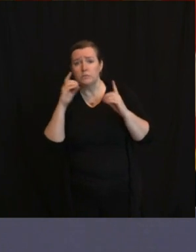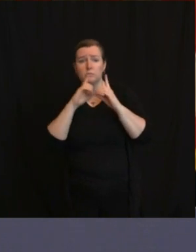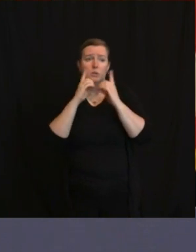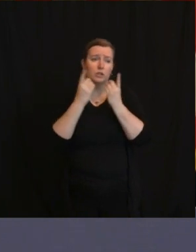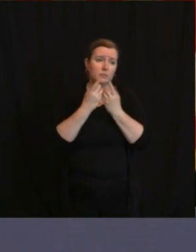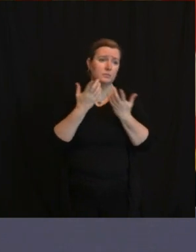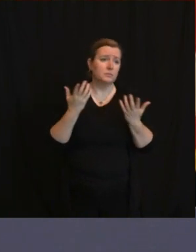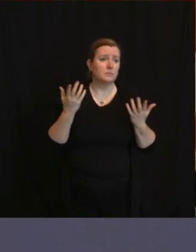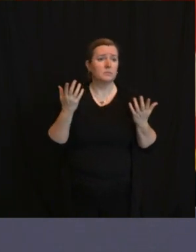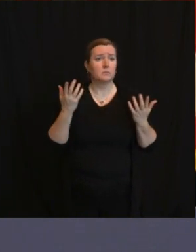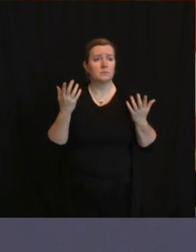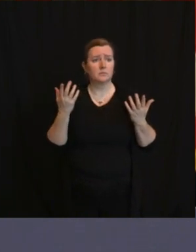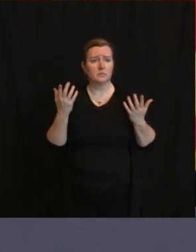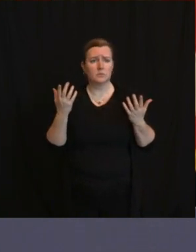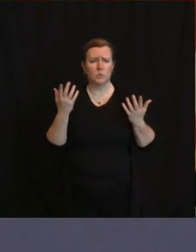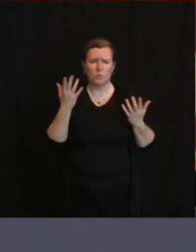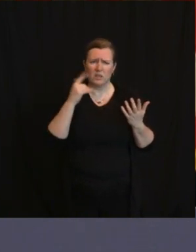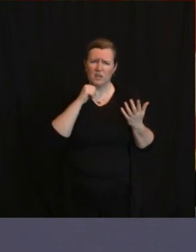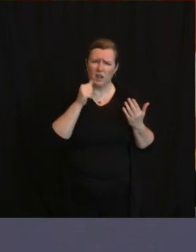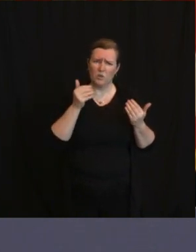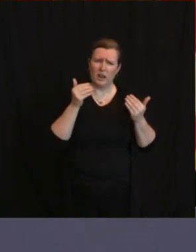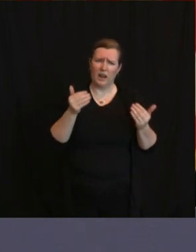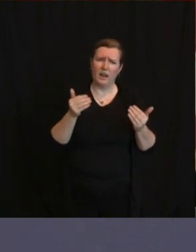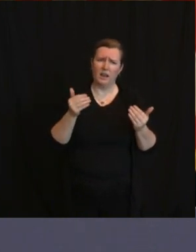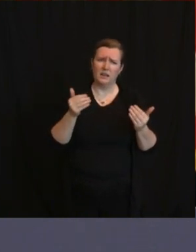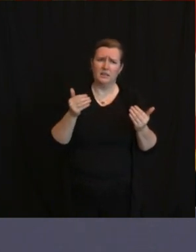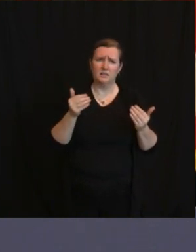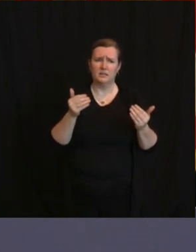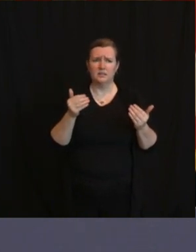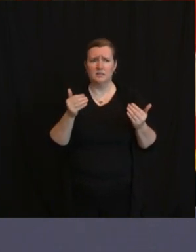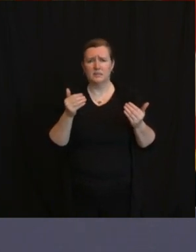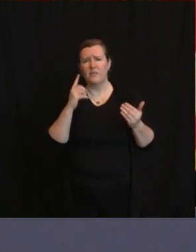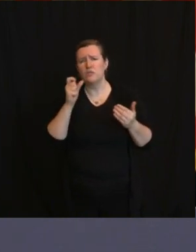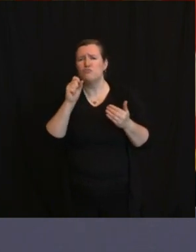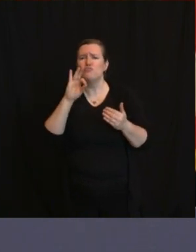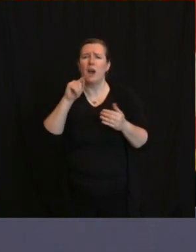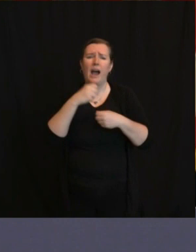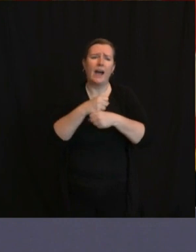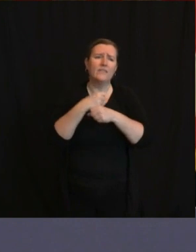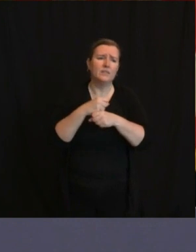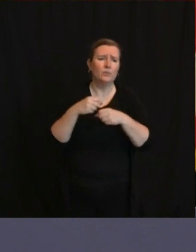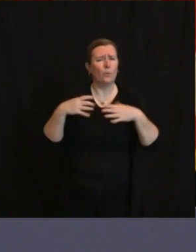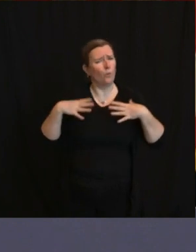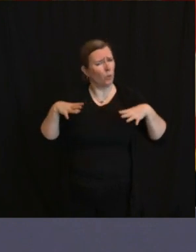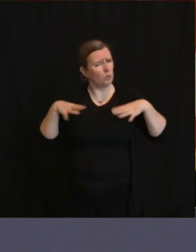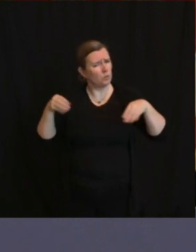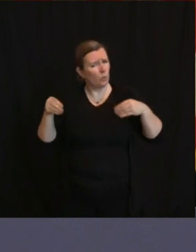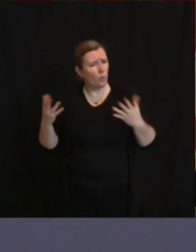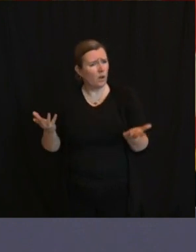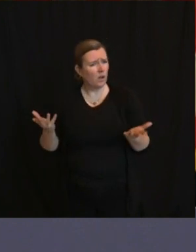LIQUOR STORES. WHY NOT ALLOW OTHER RETAIL LIKE CLOTHING STORES AND CRAFT SHOPS